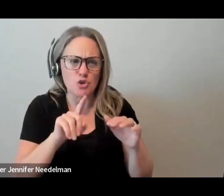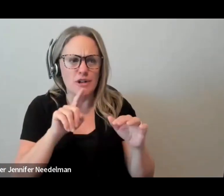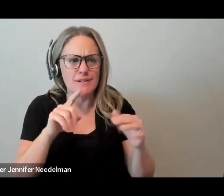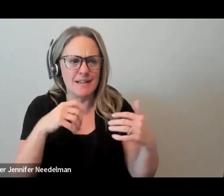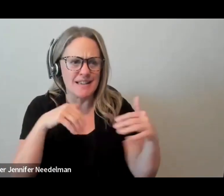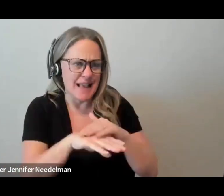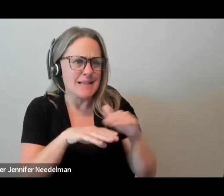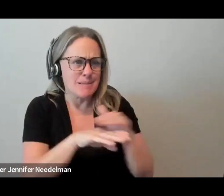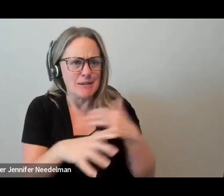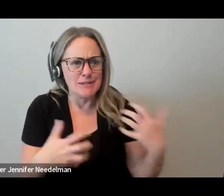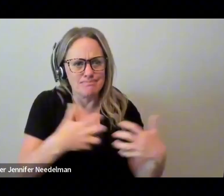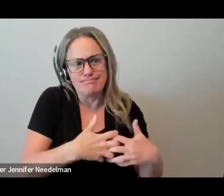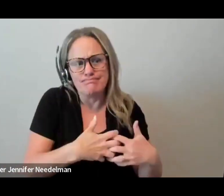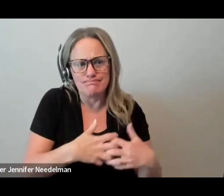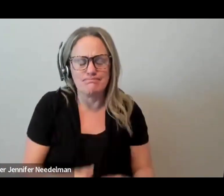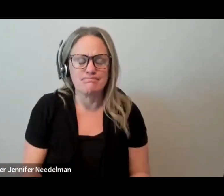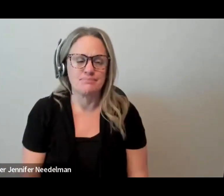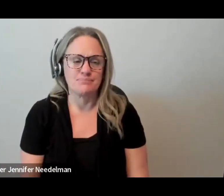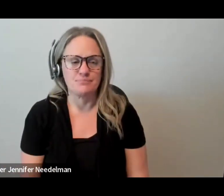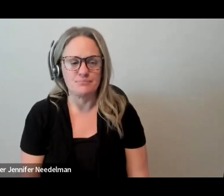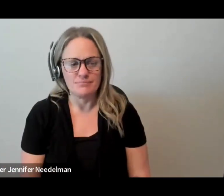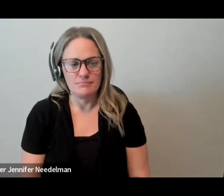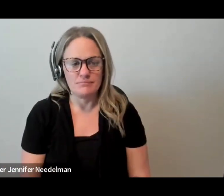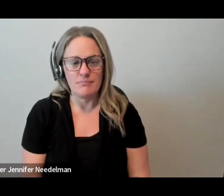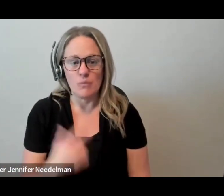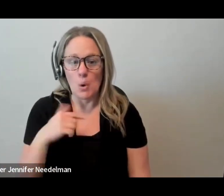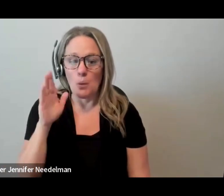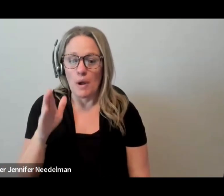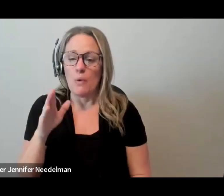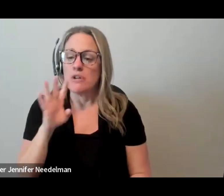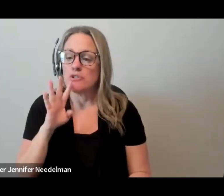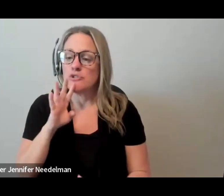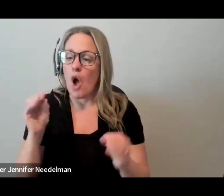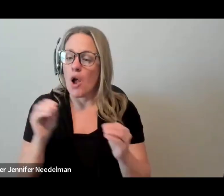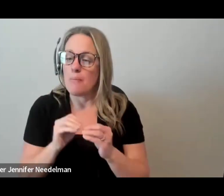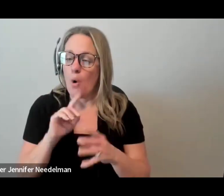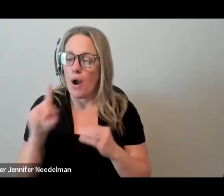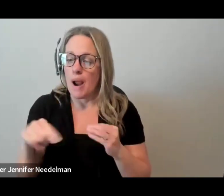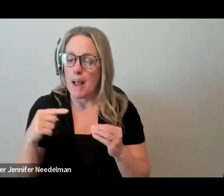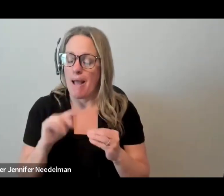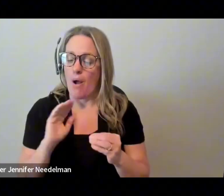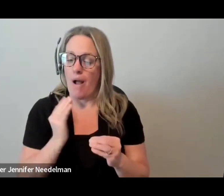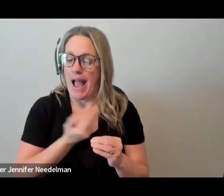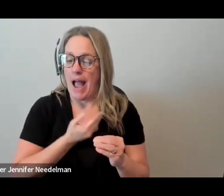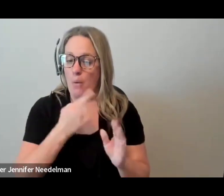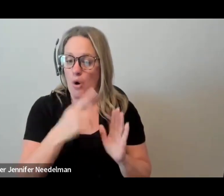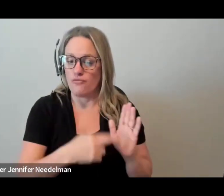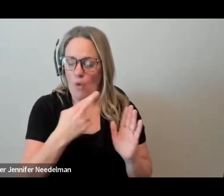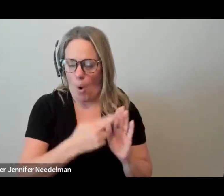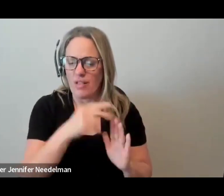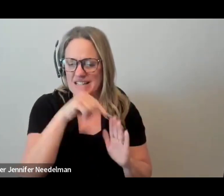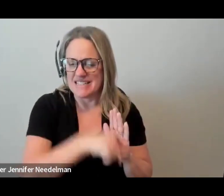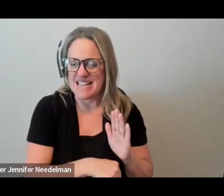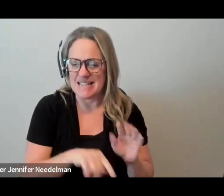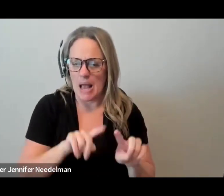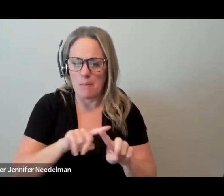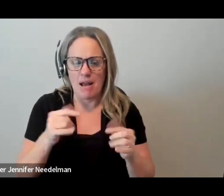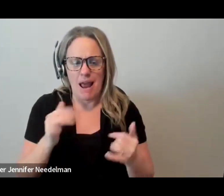So we're gonna talk more about our roles in detail, but I'm gonna pass it to Kristian